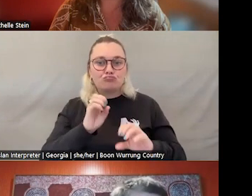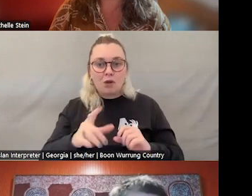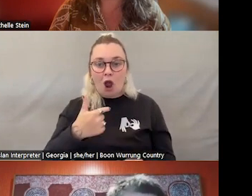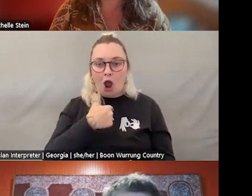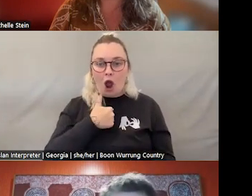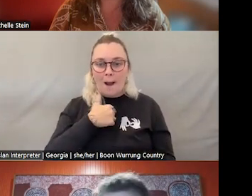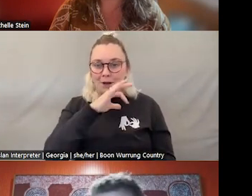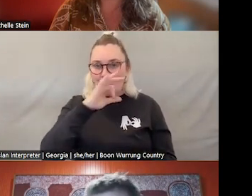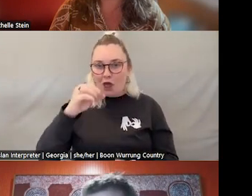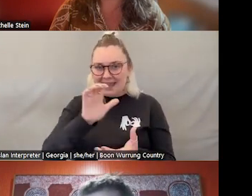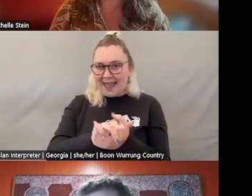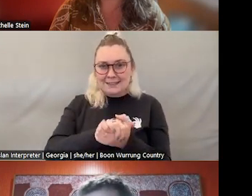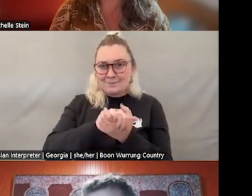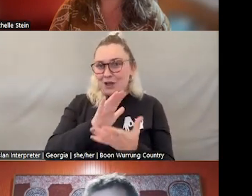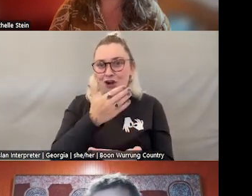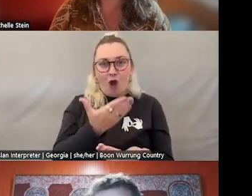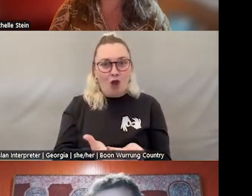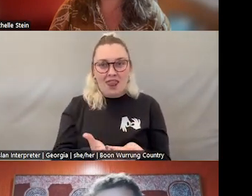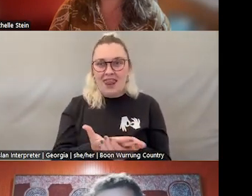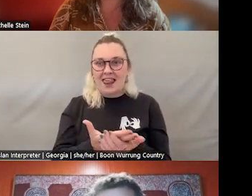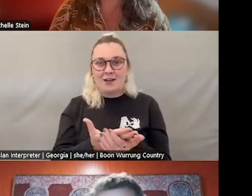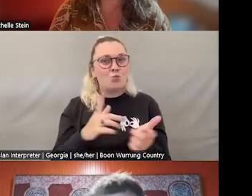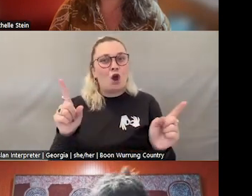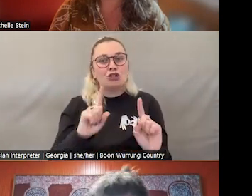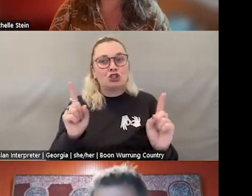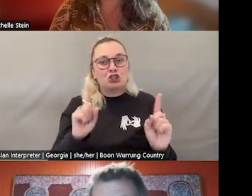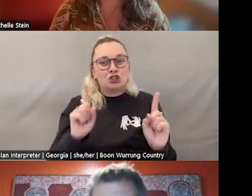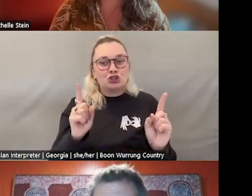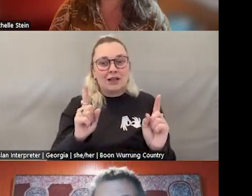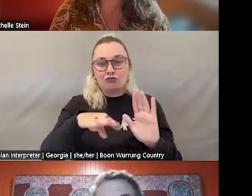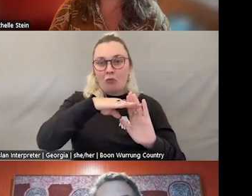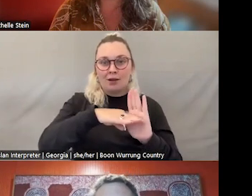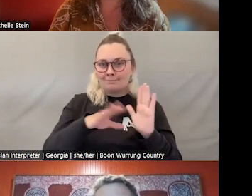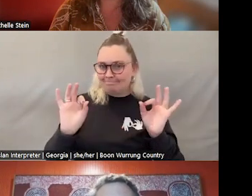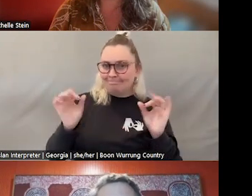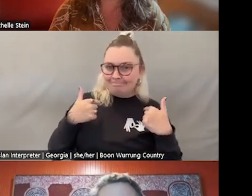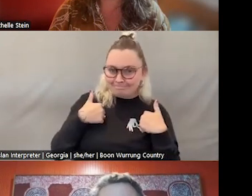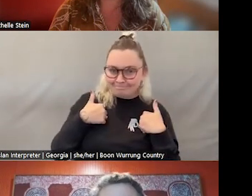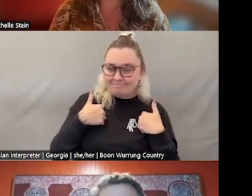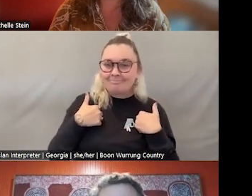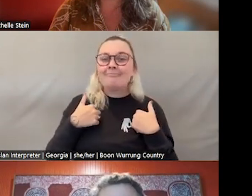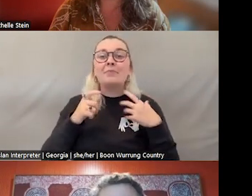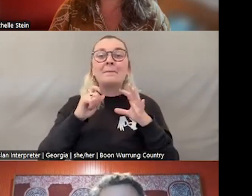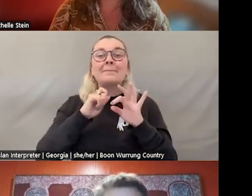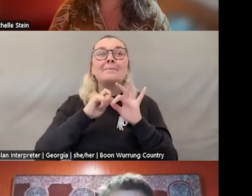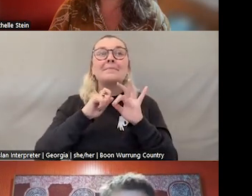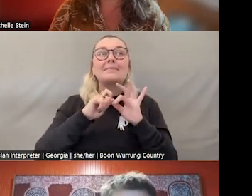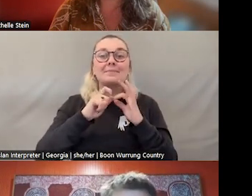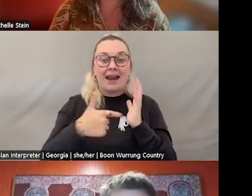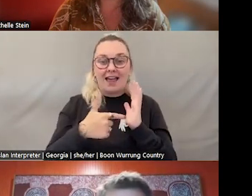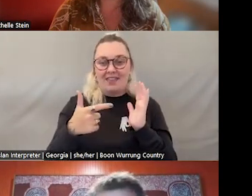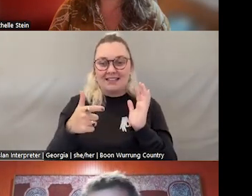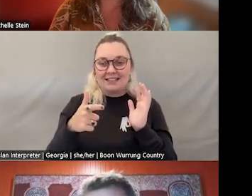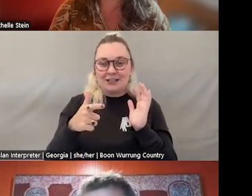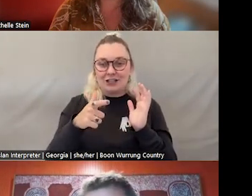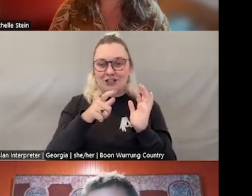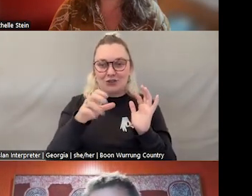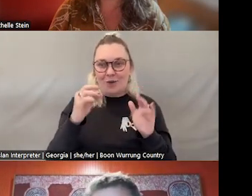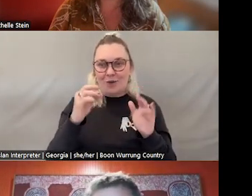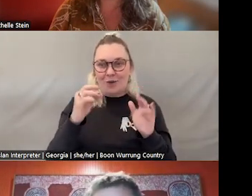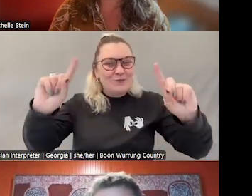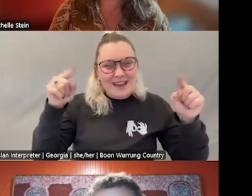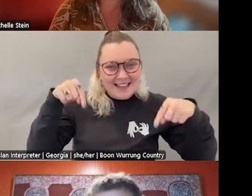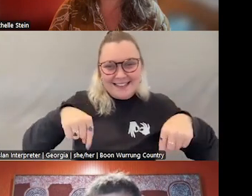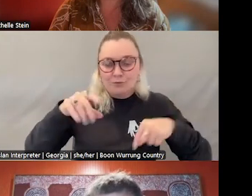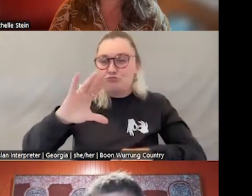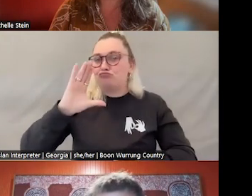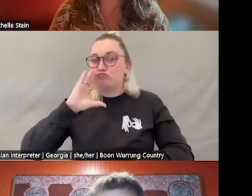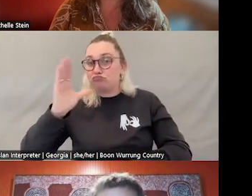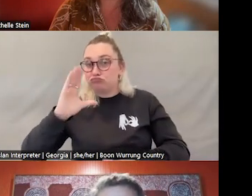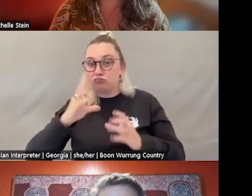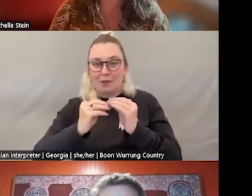not the expert on what the rules are but that is not the purpose of today's session with Michelle.